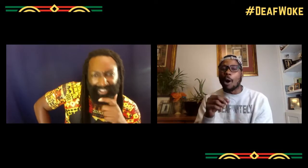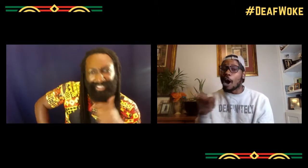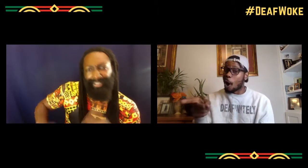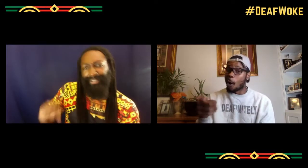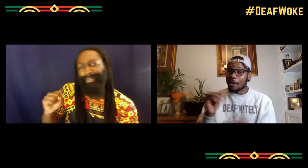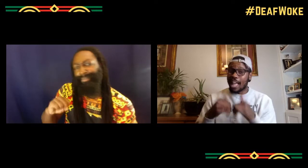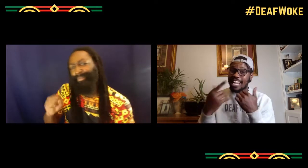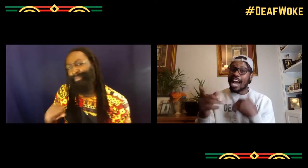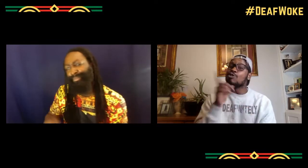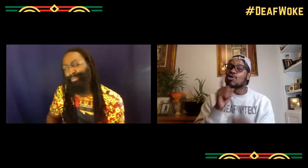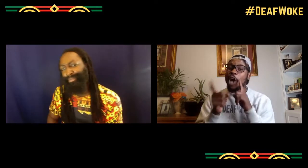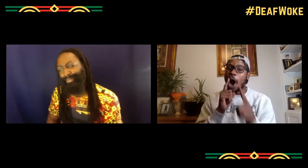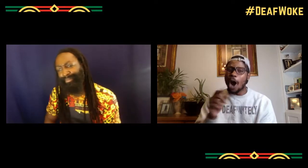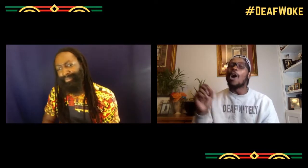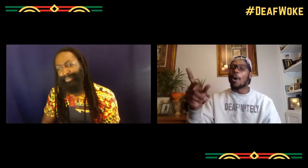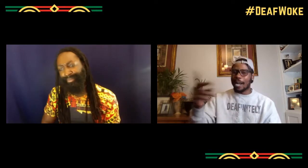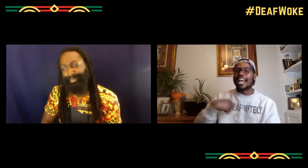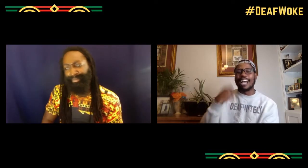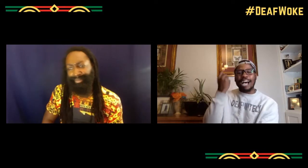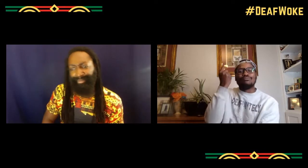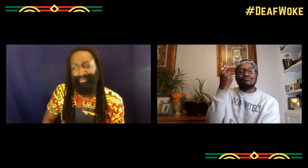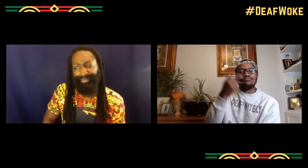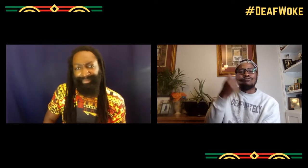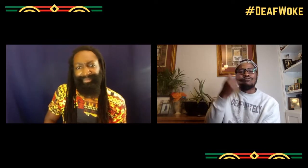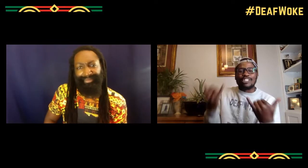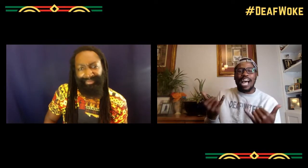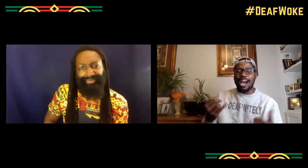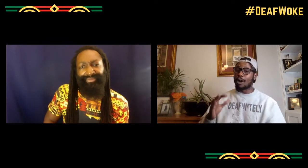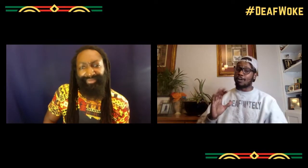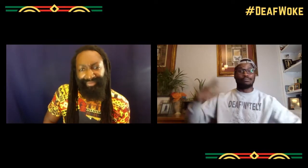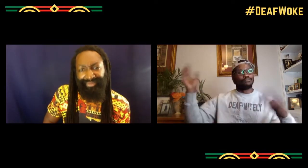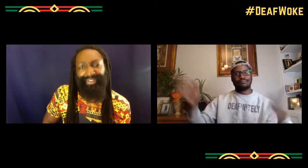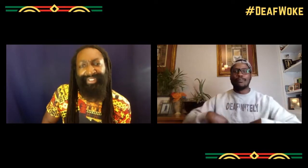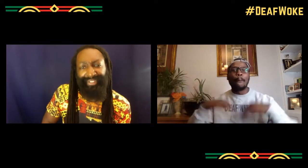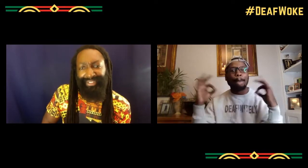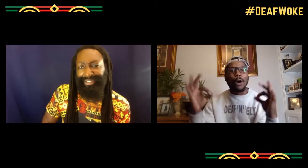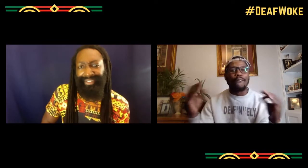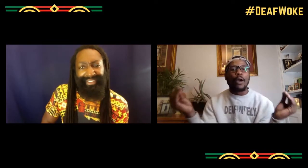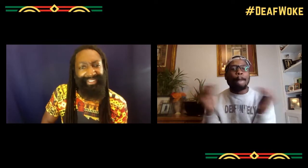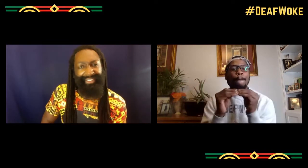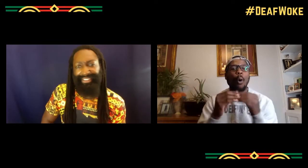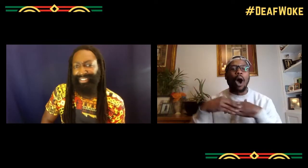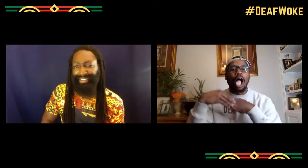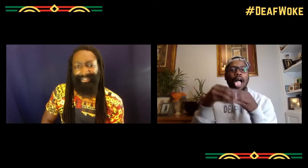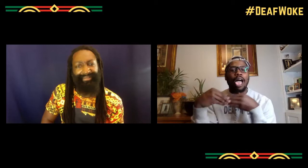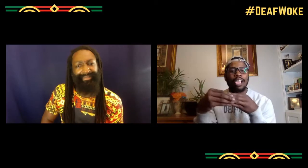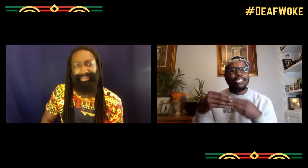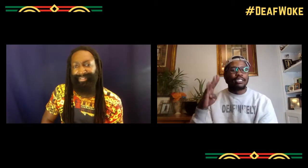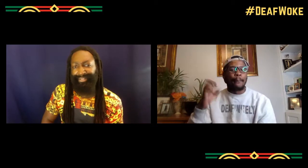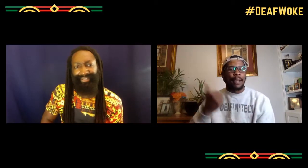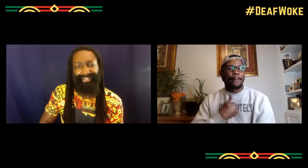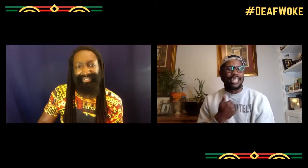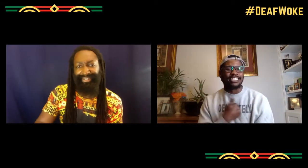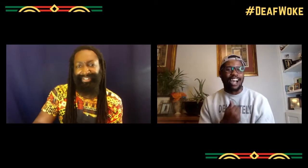And now it's not something that's odd. So now it's something that we easy now to be able to understand one another,